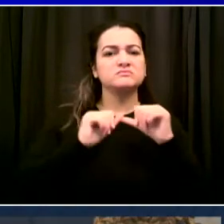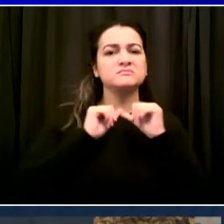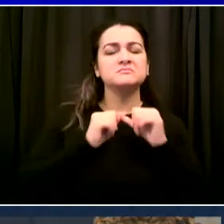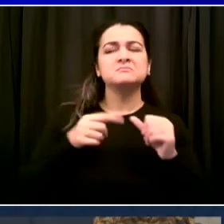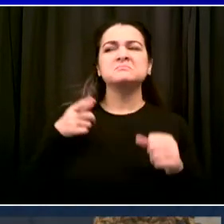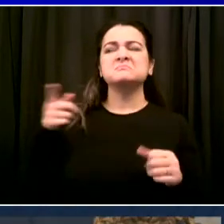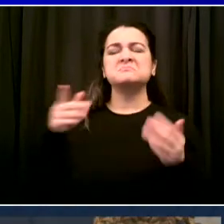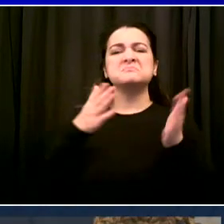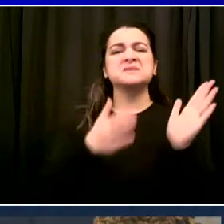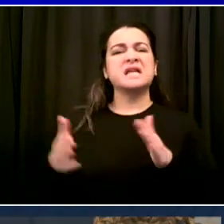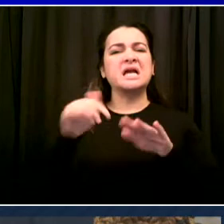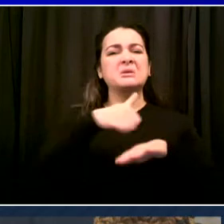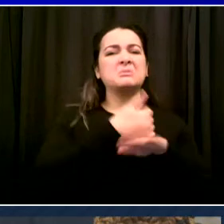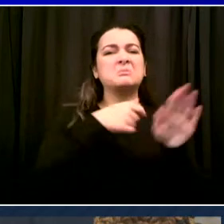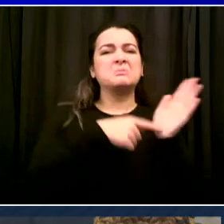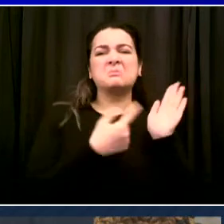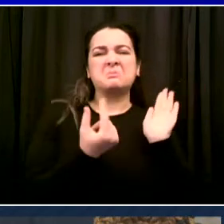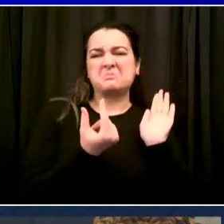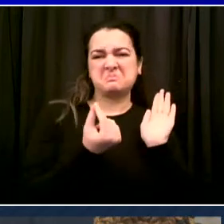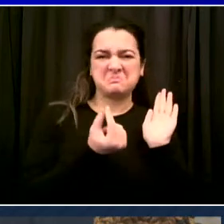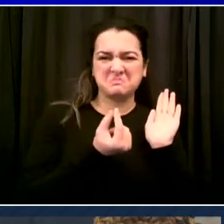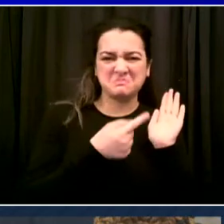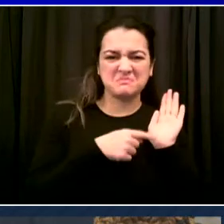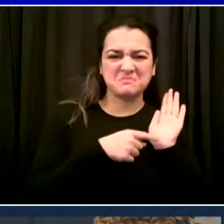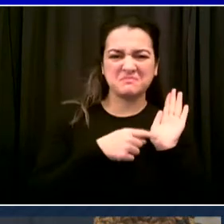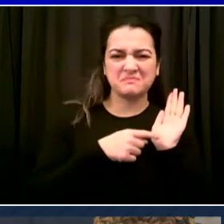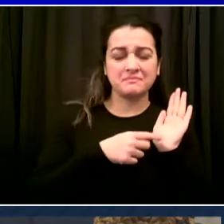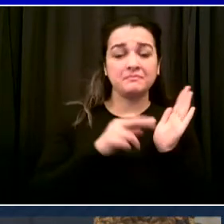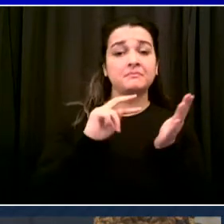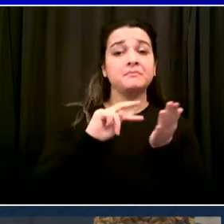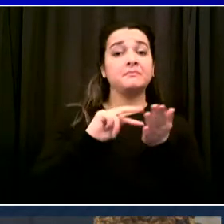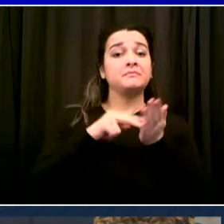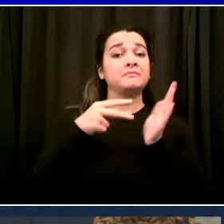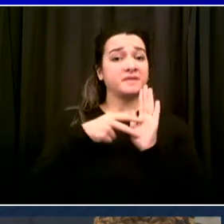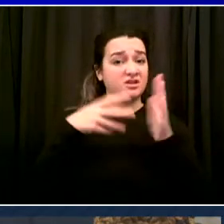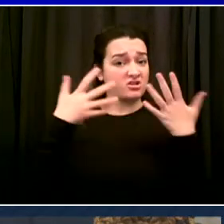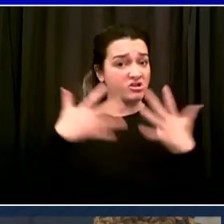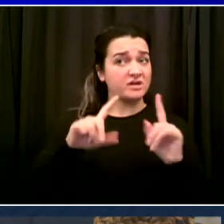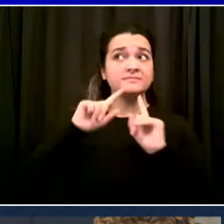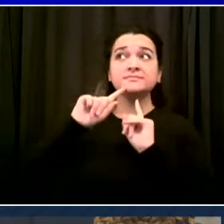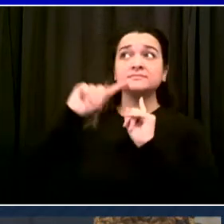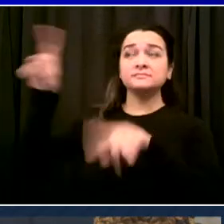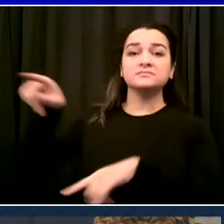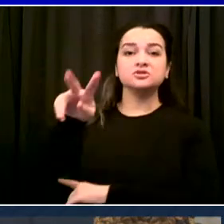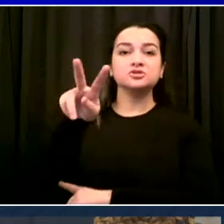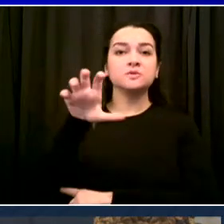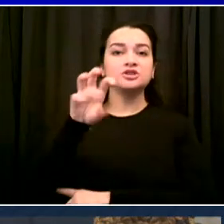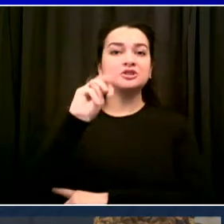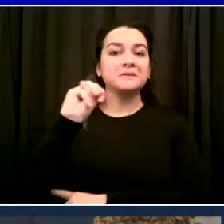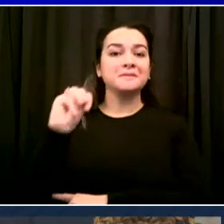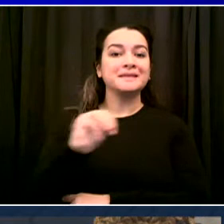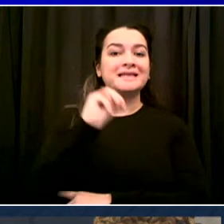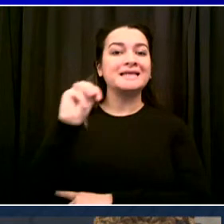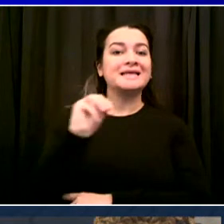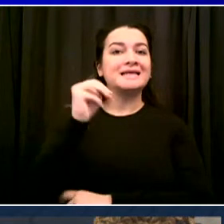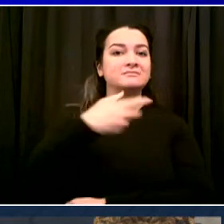UPPING THE BAR, MAKING THIS